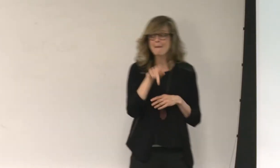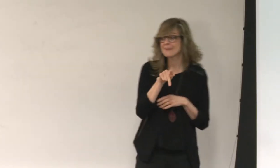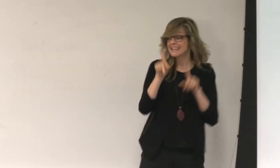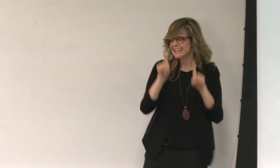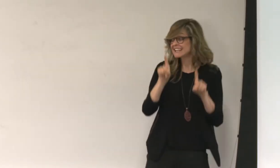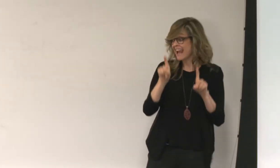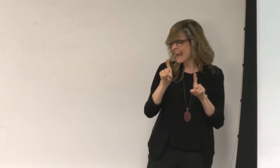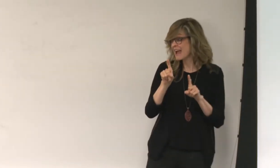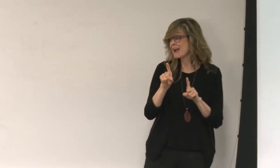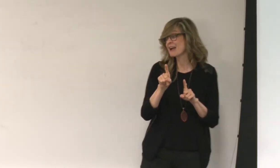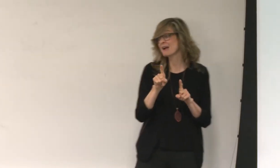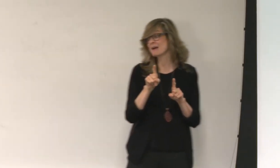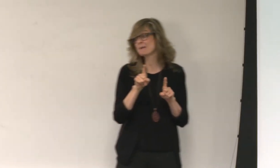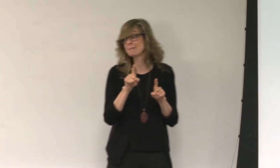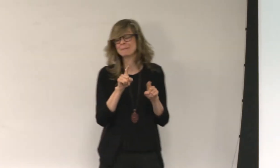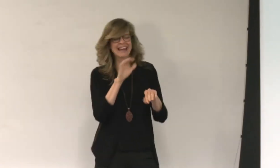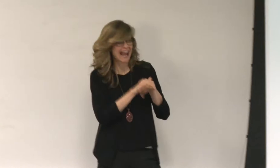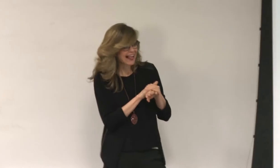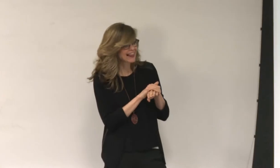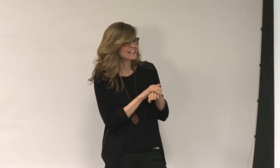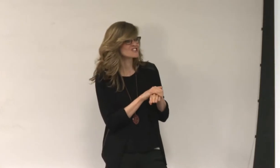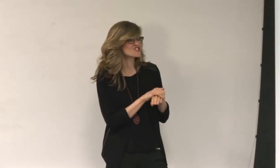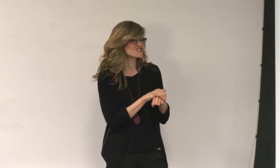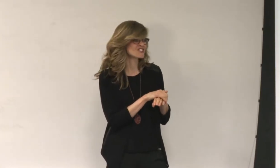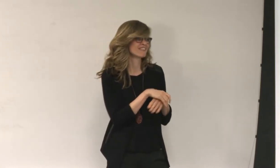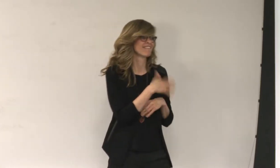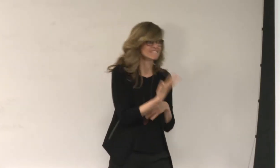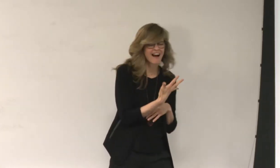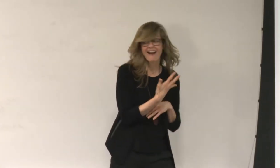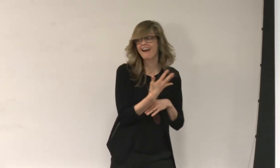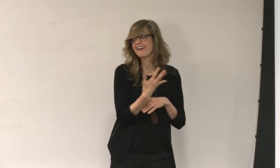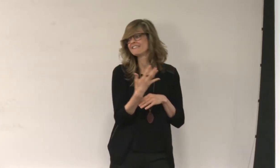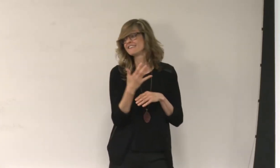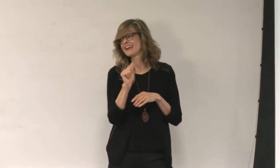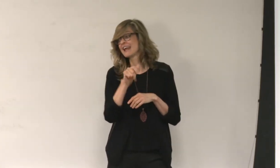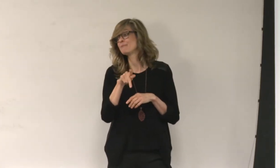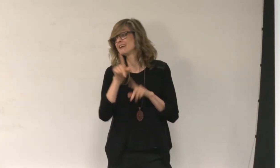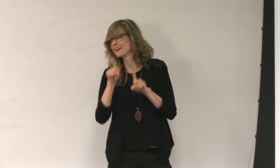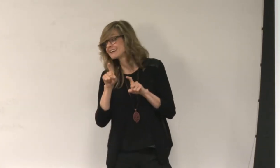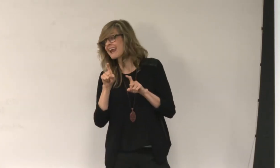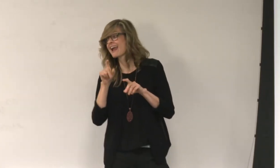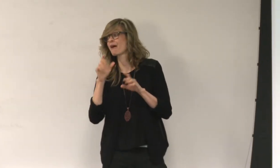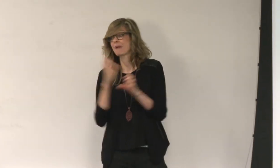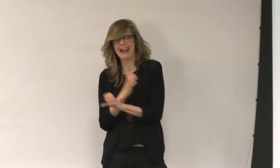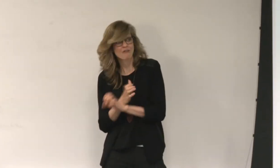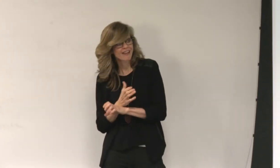I TOOK AP EXAMS. I WAS IN AP ENGLISH.